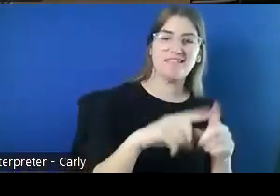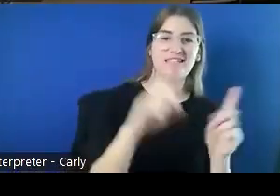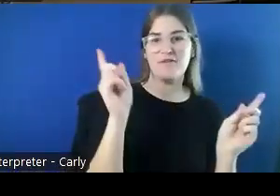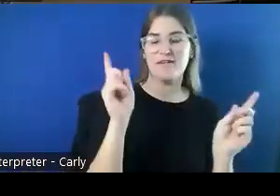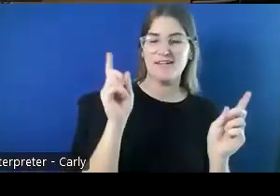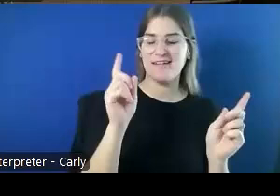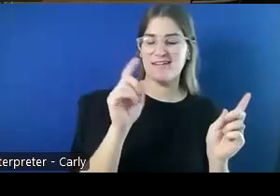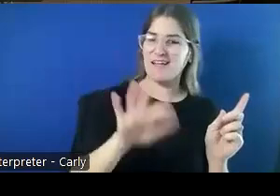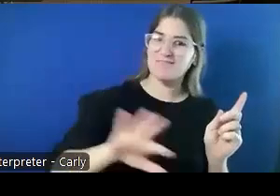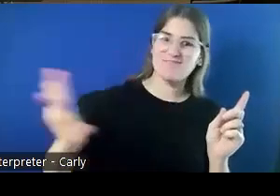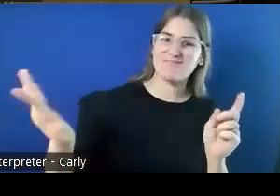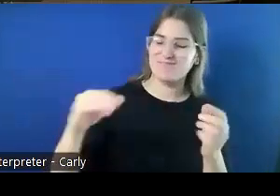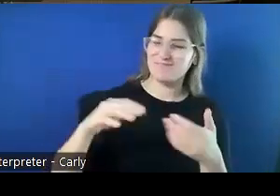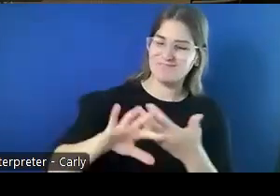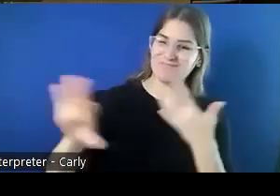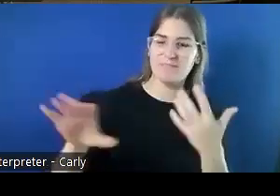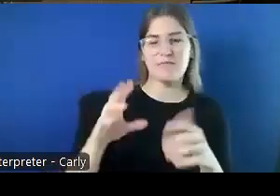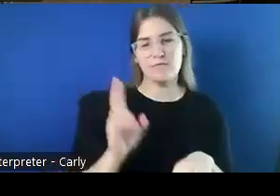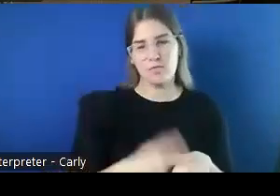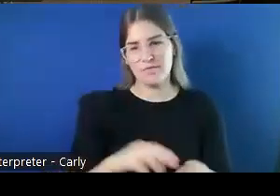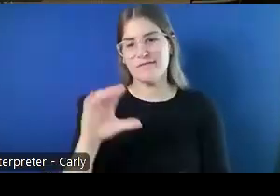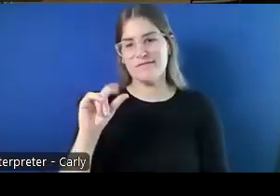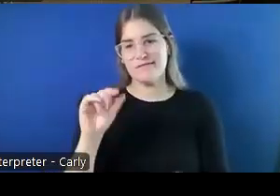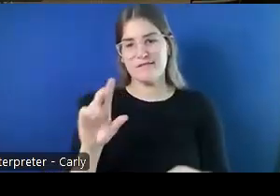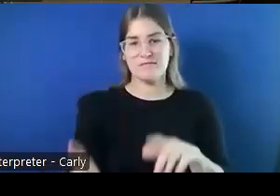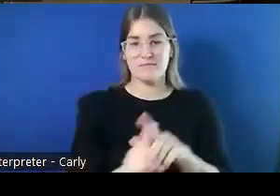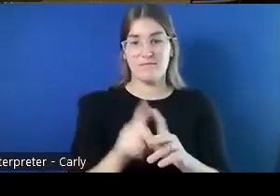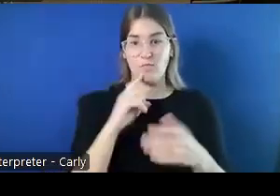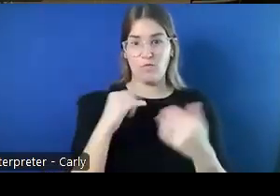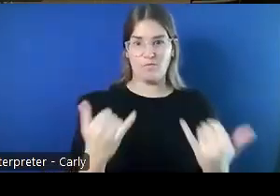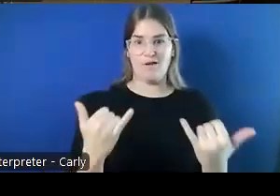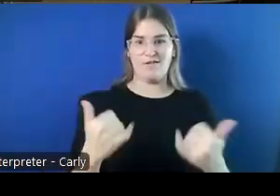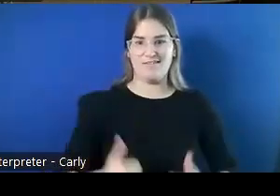the cancer did come up though once we got to the present day life because it's significant you know